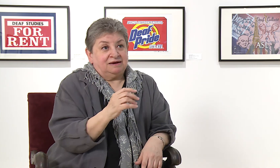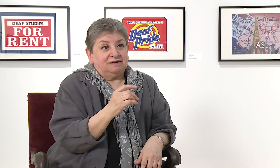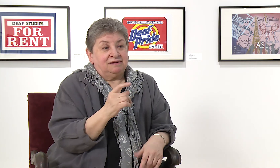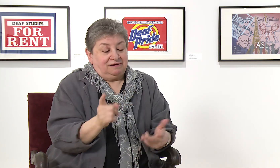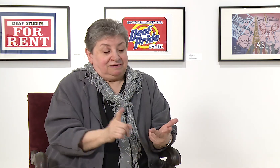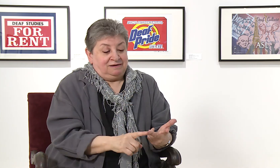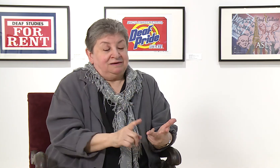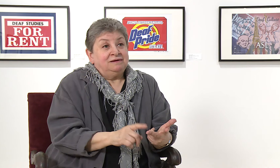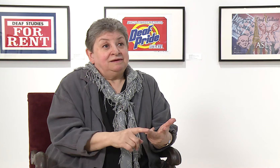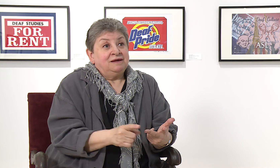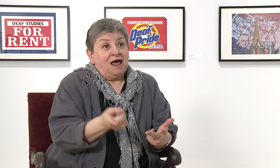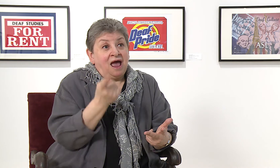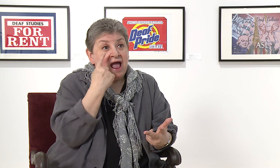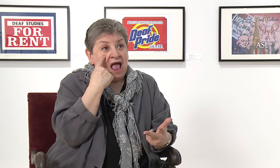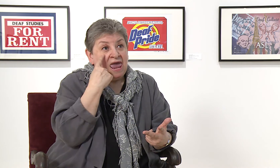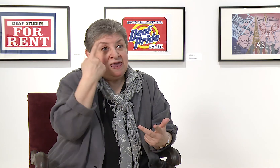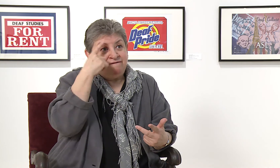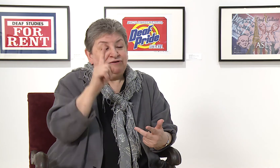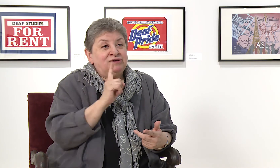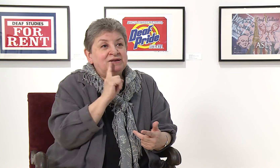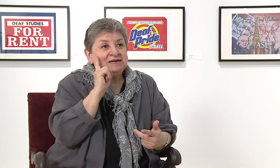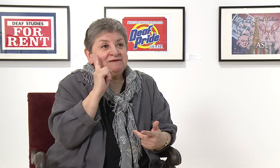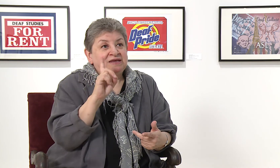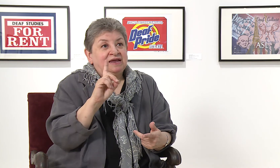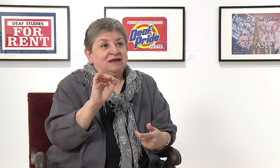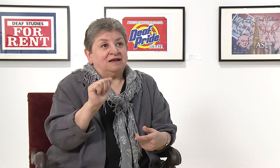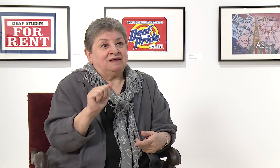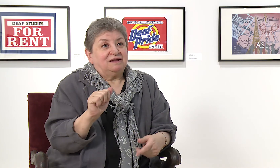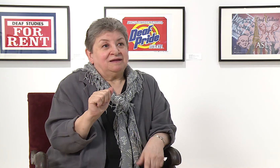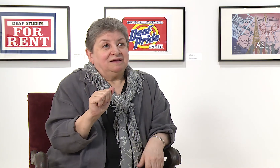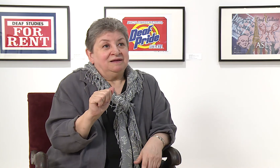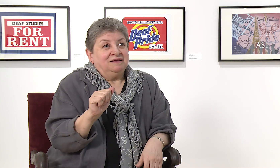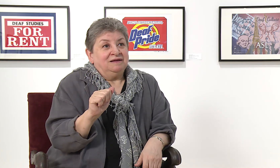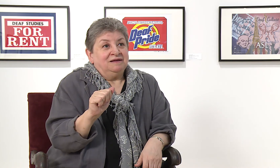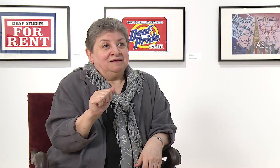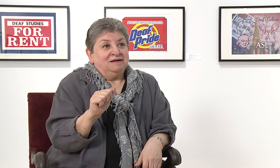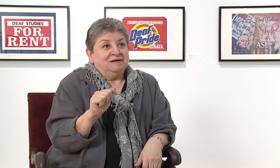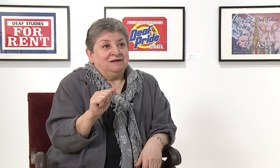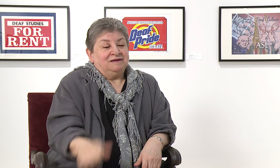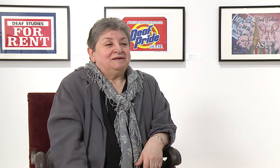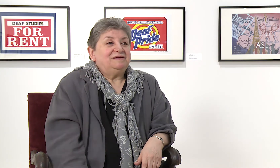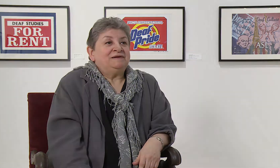And third, have an eye for Deaf Art and De'VIA.